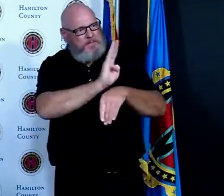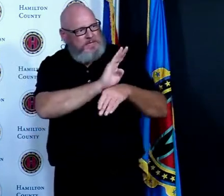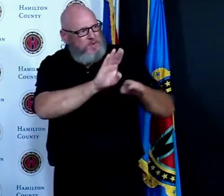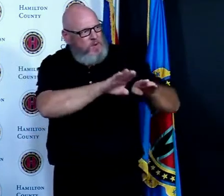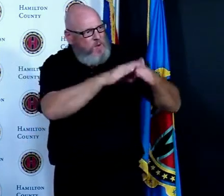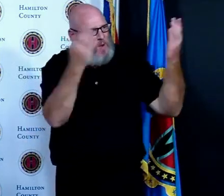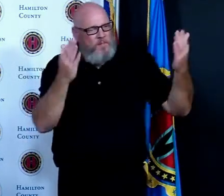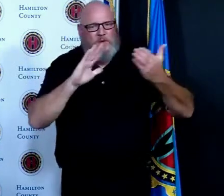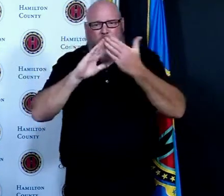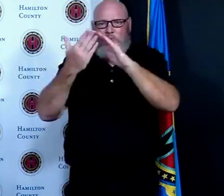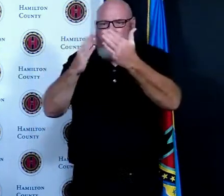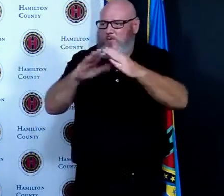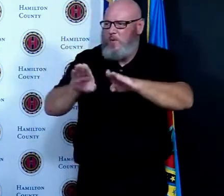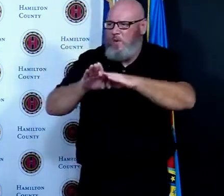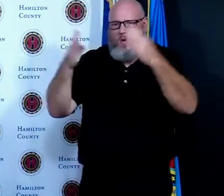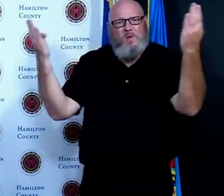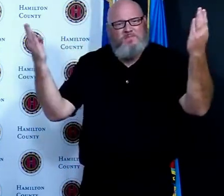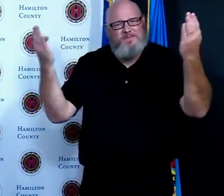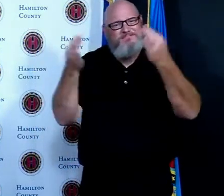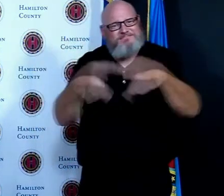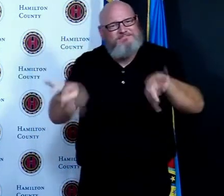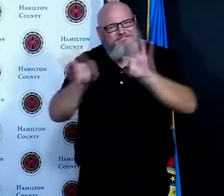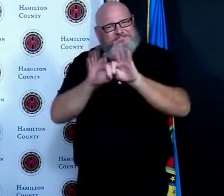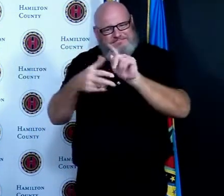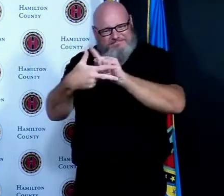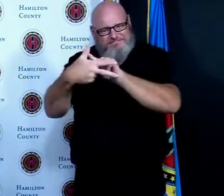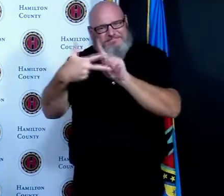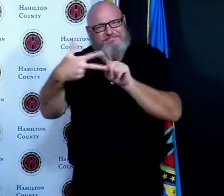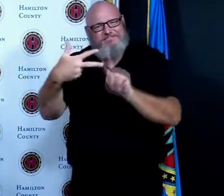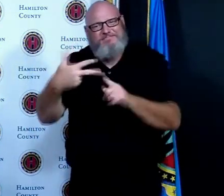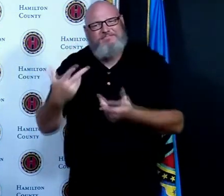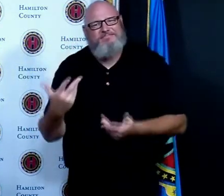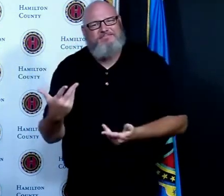and just lastly you know when we go back to March or April I know there was the big press conference